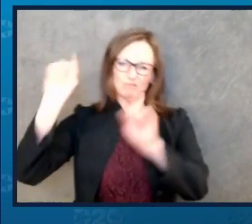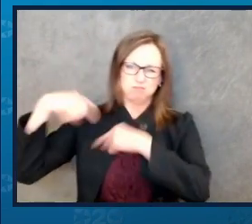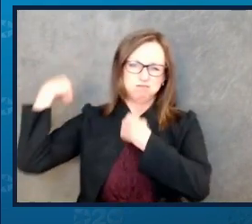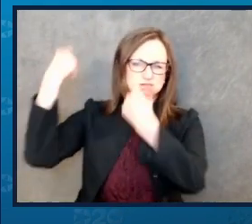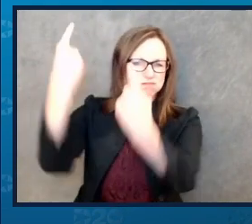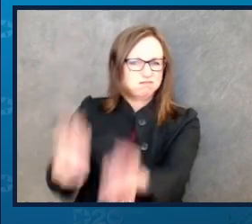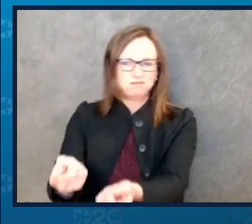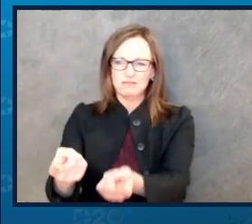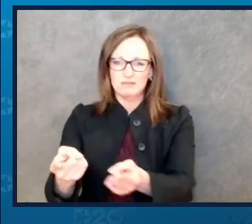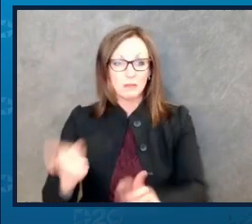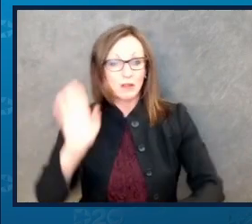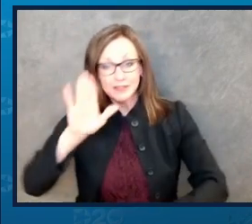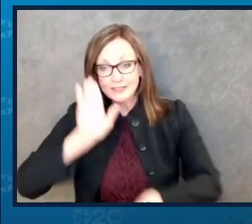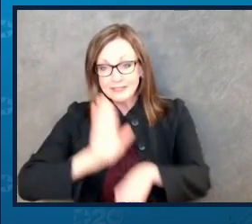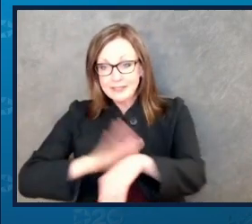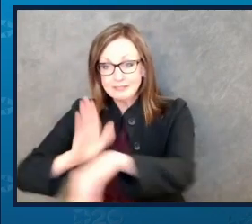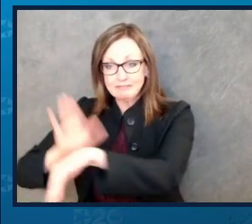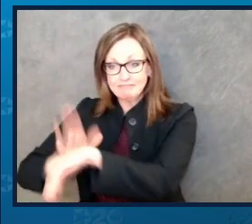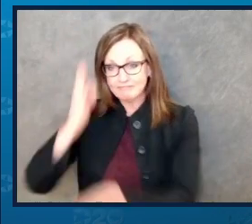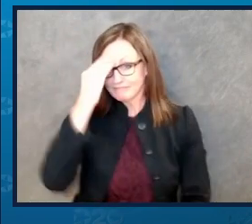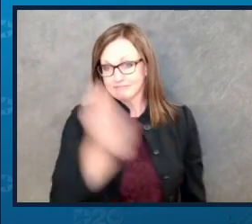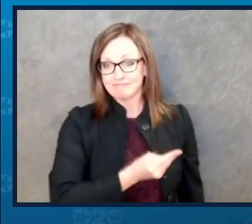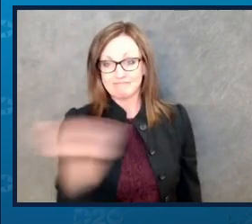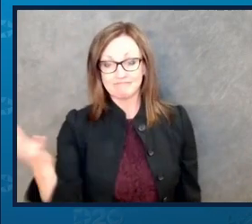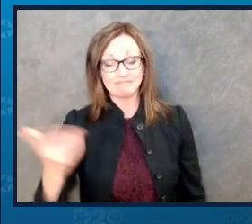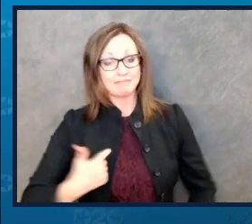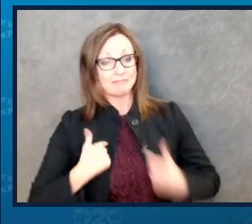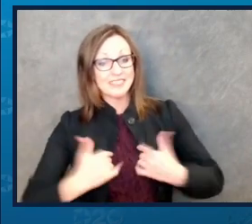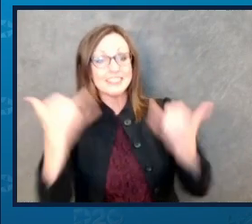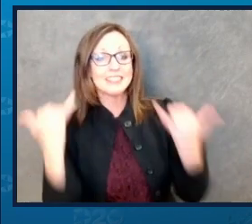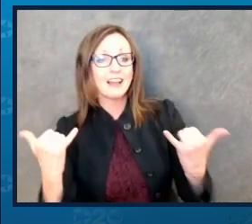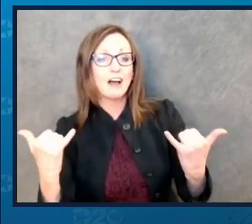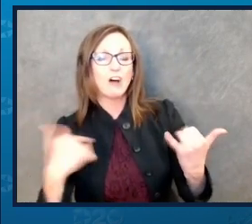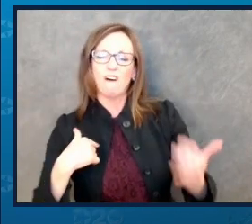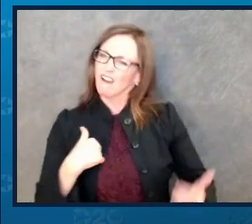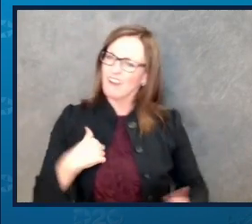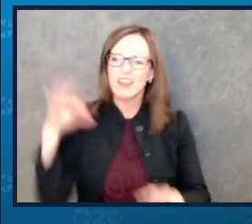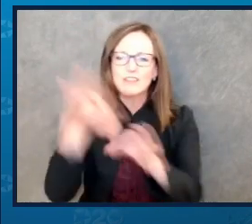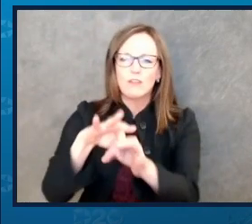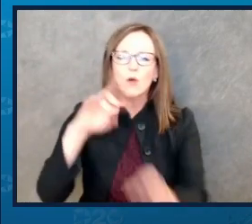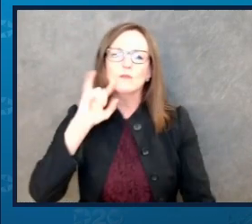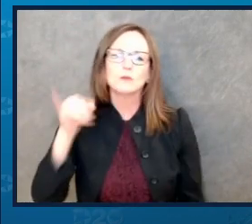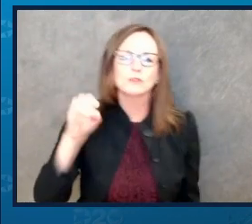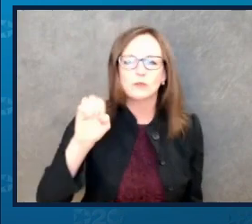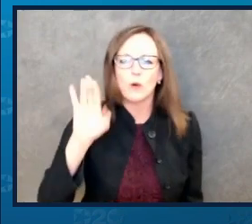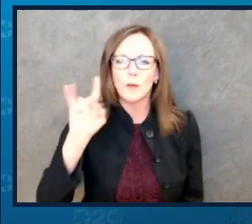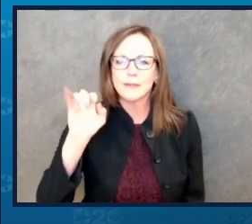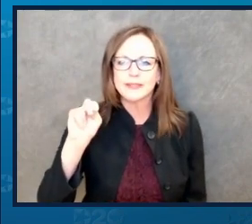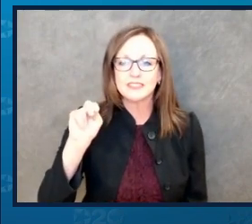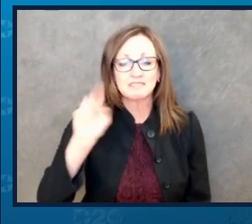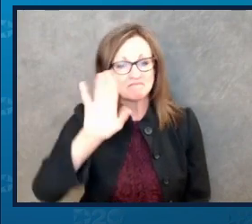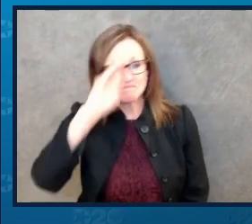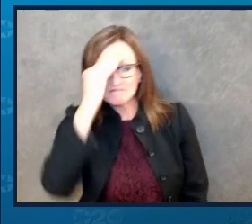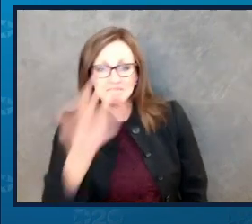A LONGSTANDING REPUBLICAN. I AM TELLING YOU, YOU GOT TO VOTE FOR JOE BIDEN. I HAVE VOTED AND CAMPAIGNED